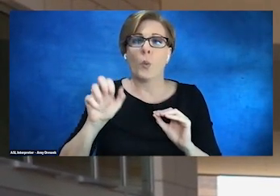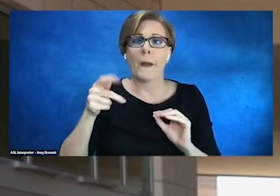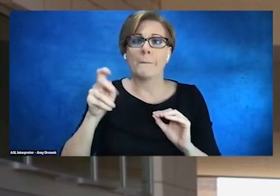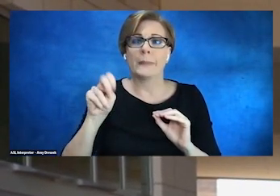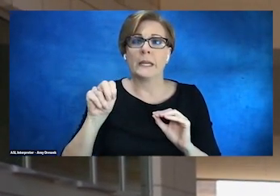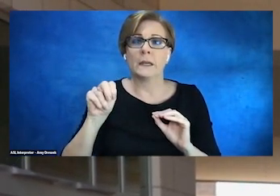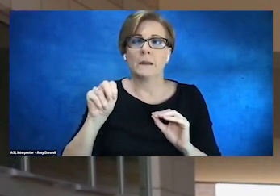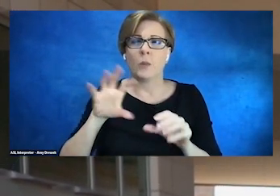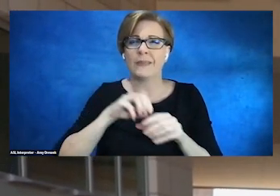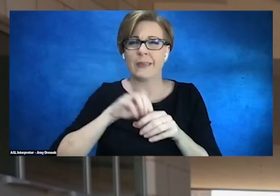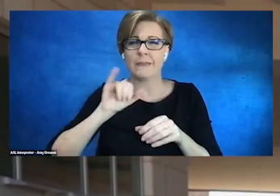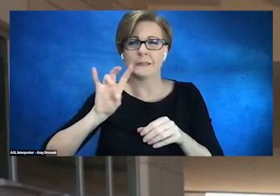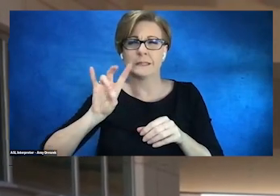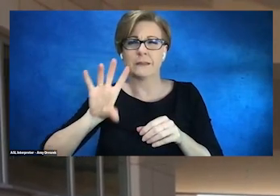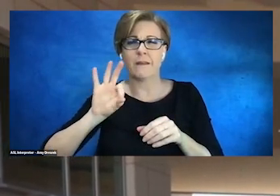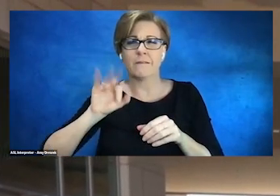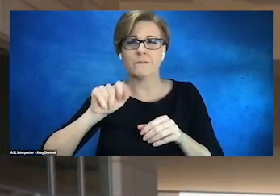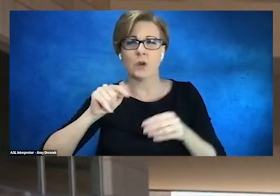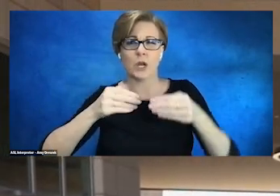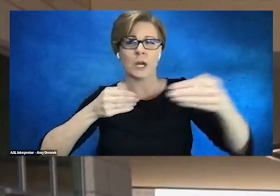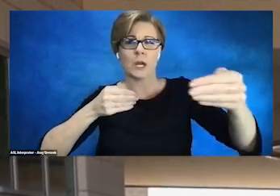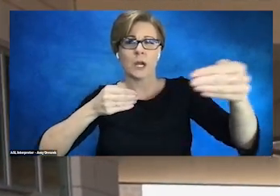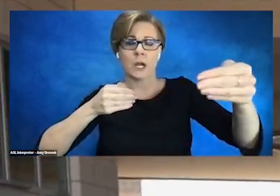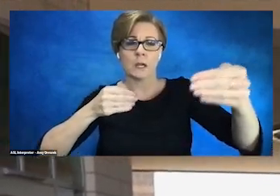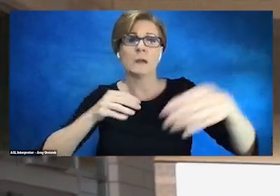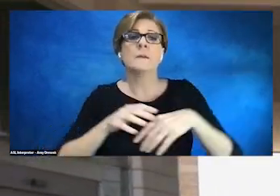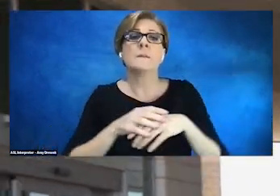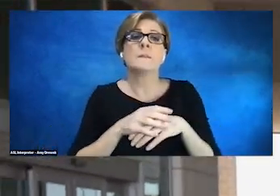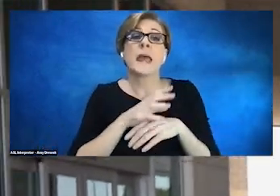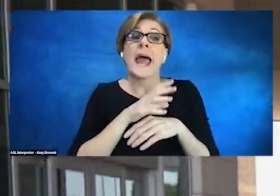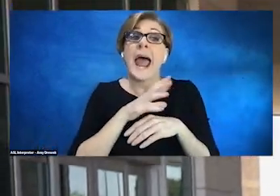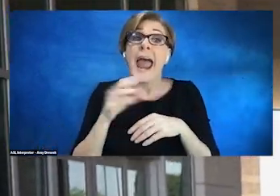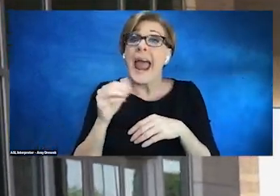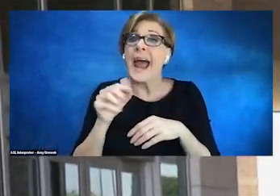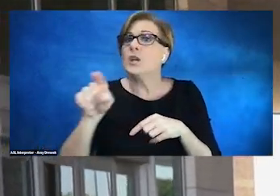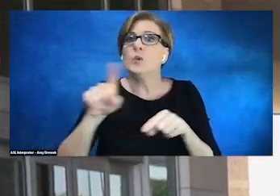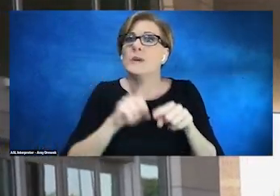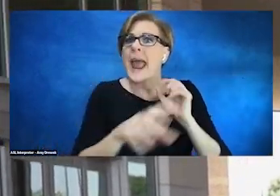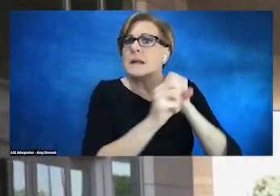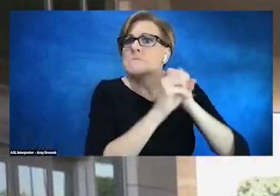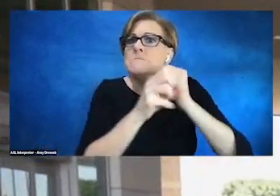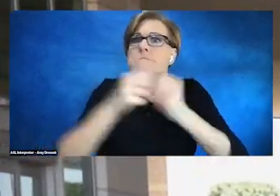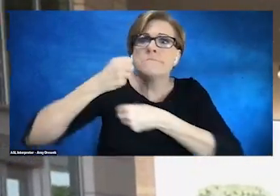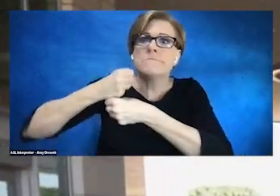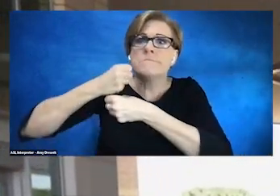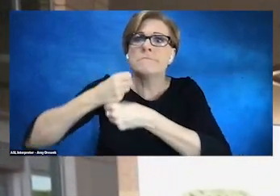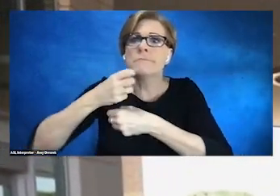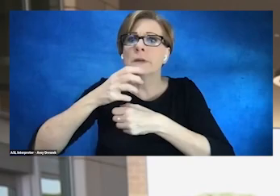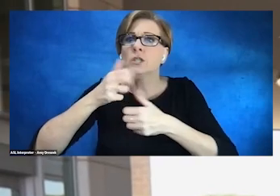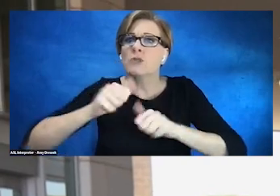and our voting location. The last is there's no electioneering allowed within our voting location.